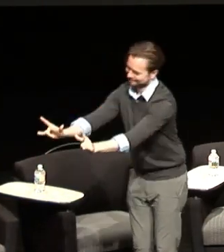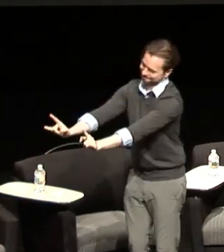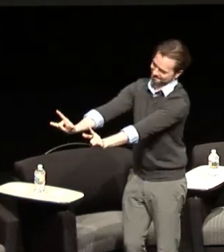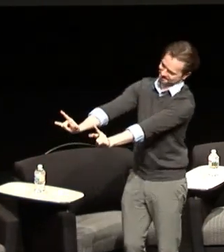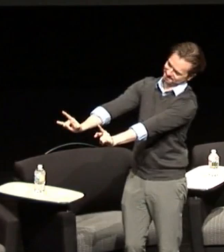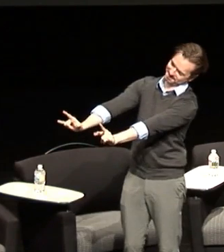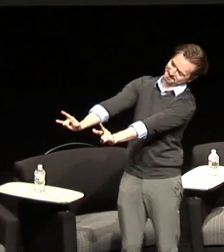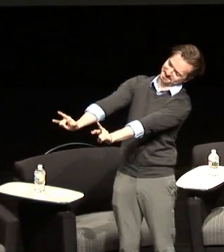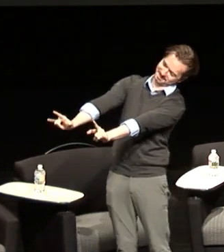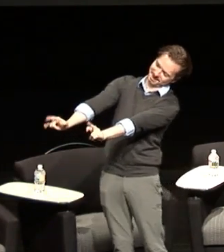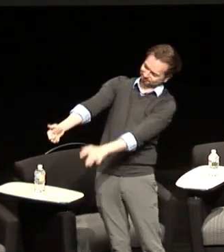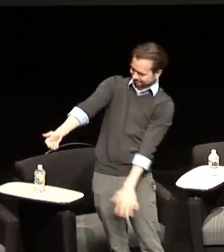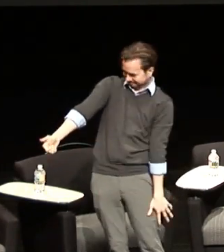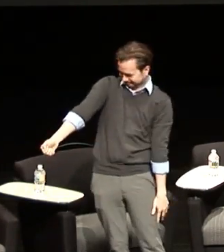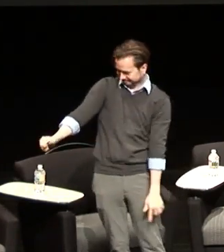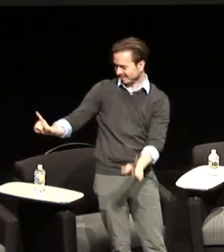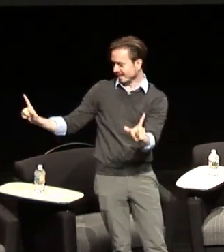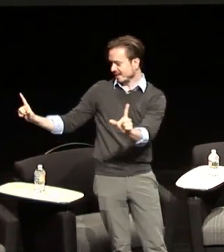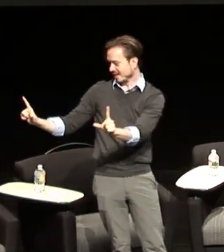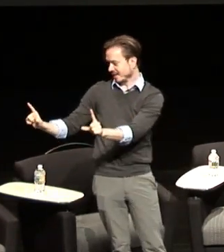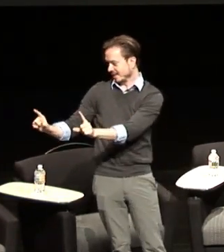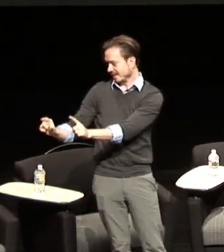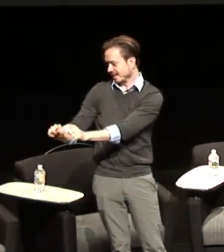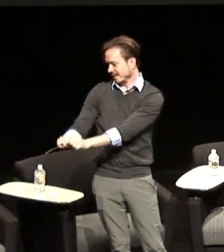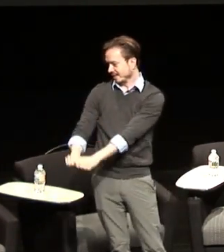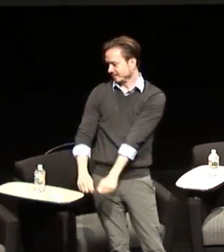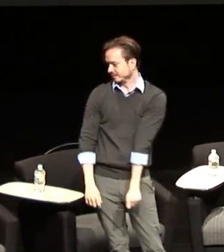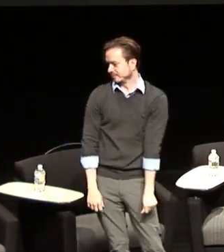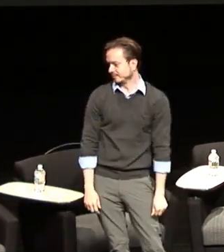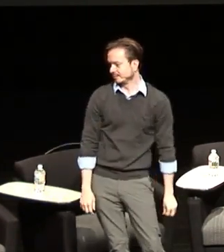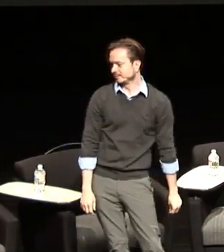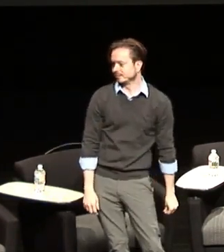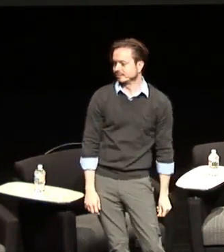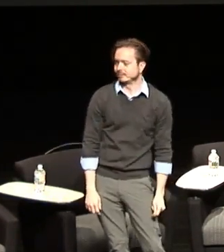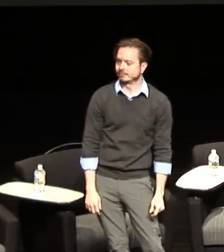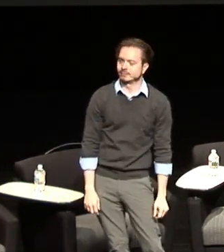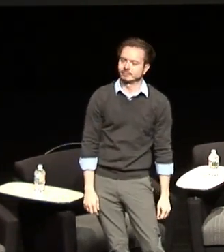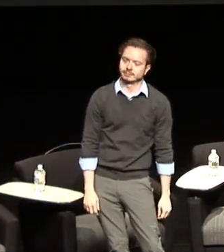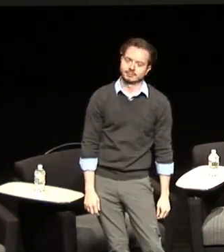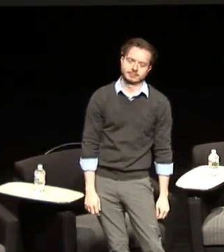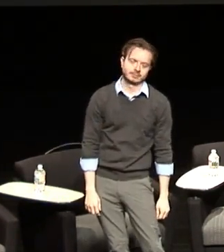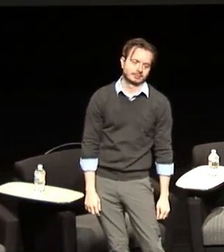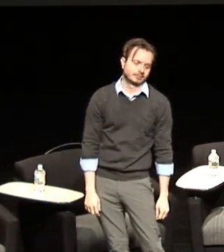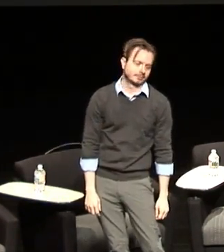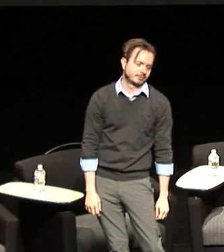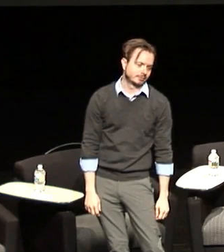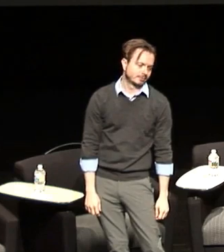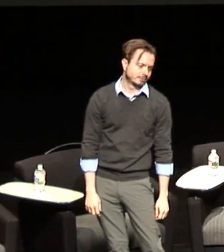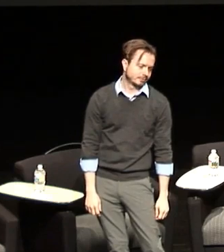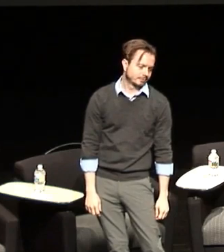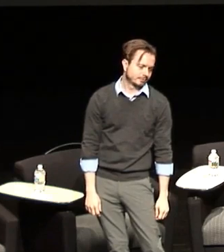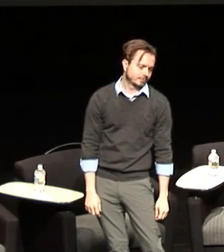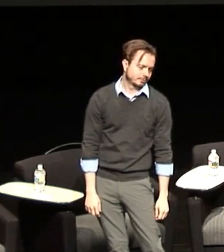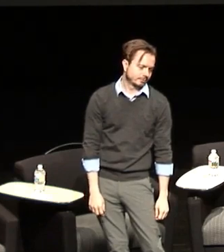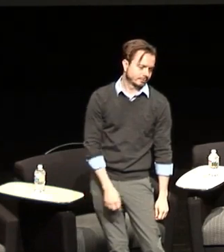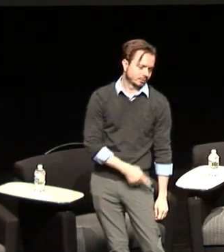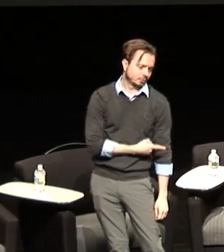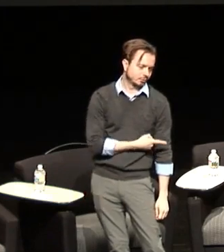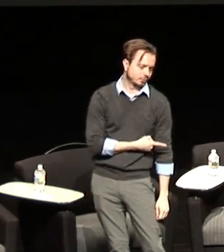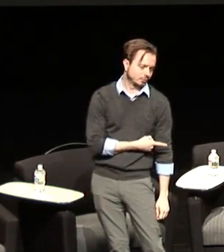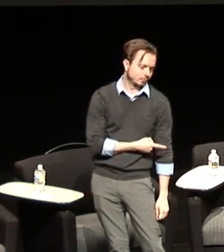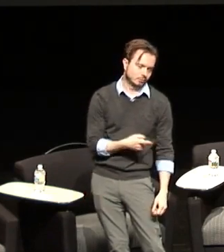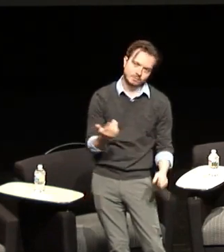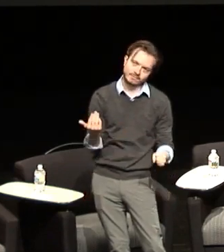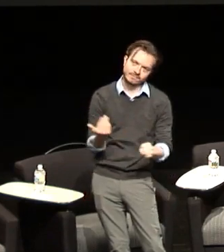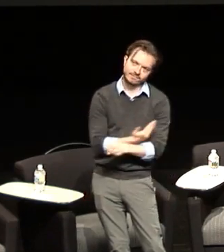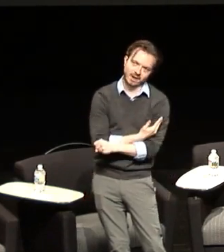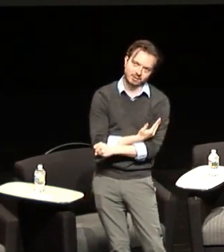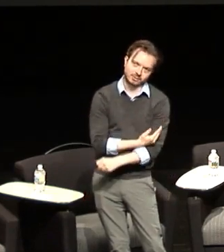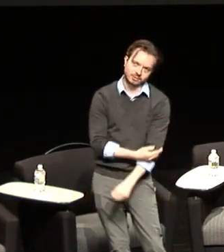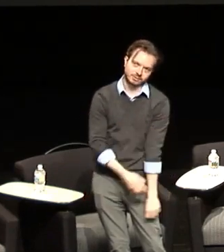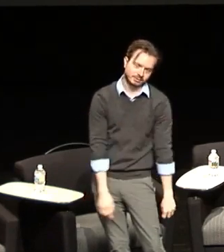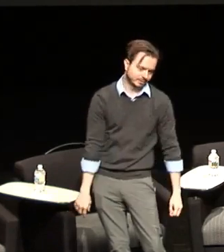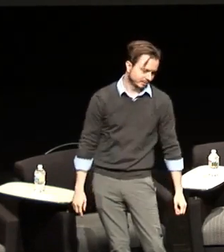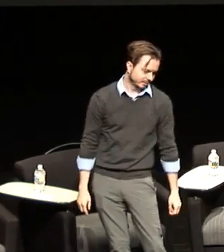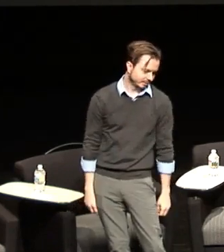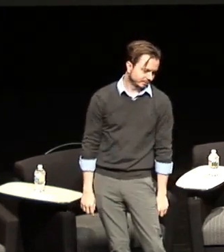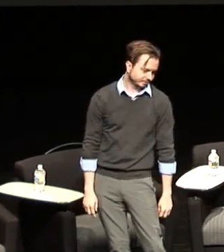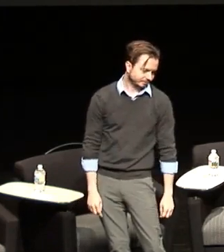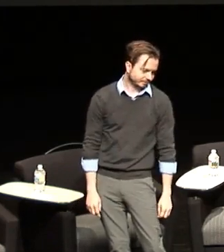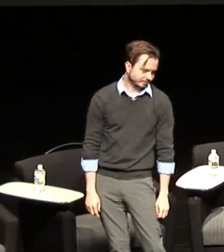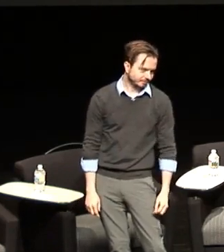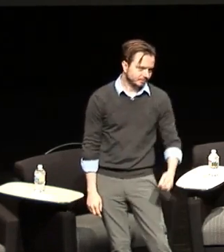love and he disconnected he looked at me he said you are fired